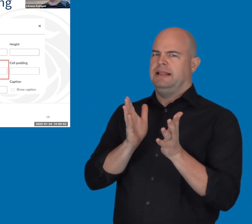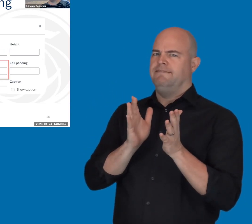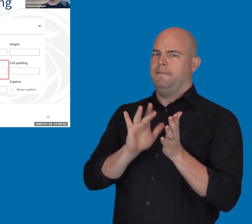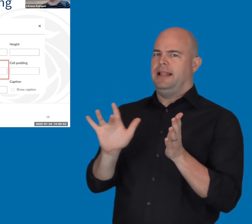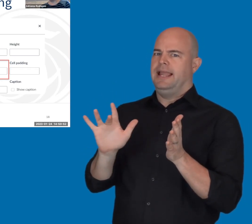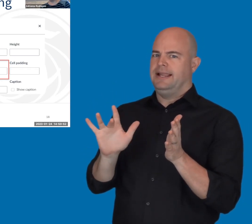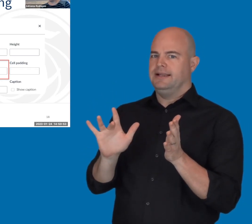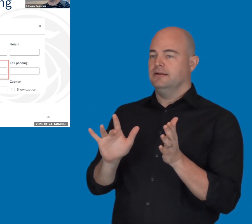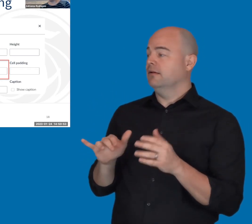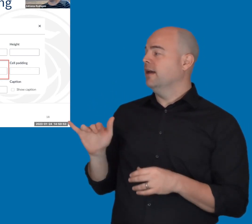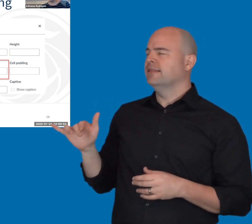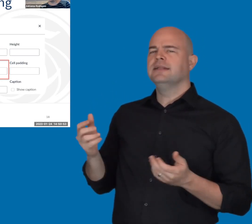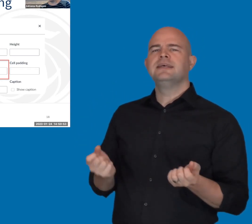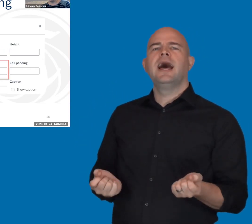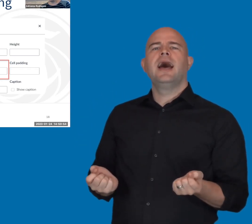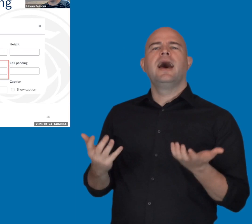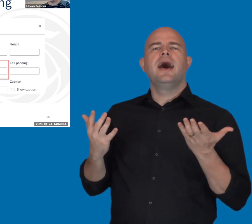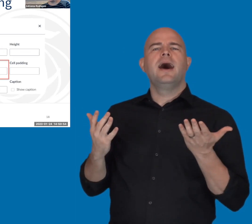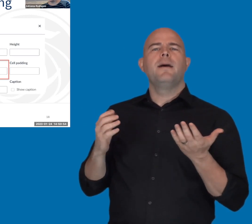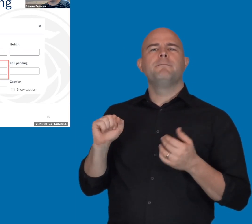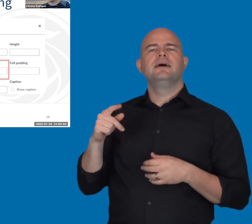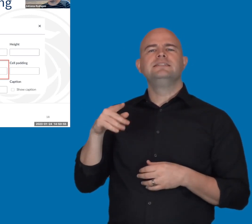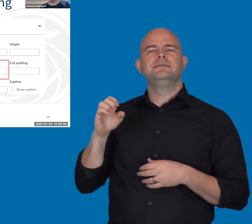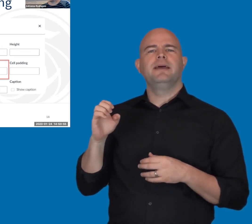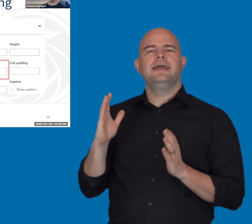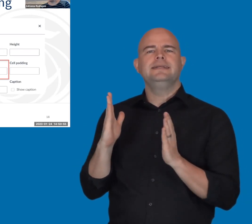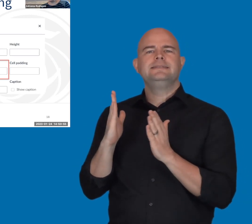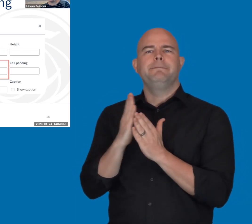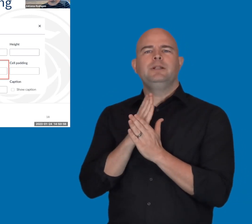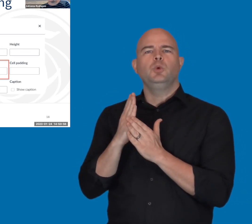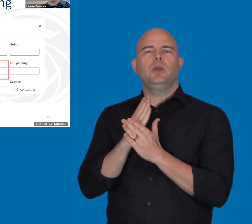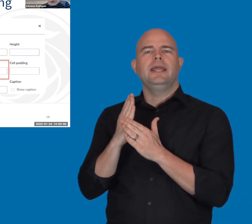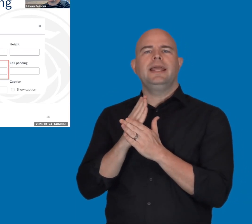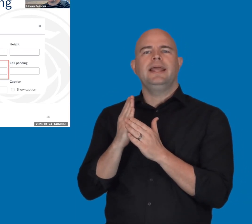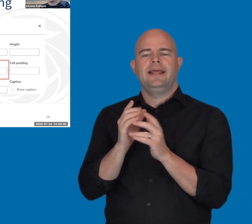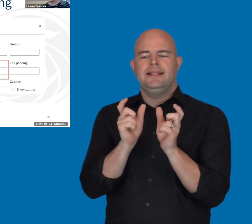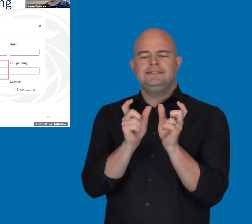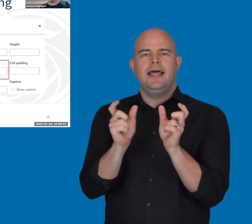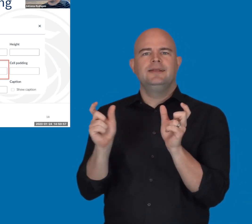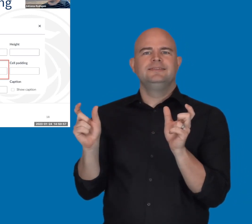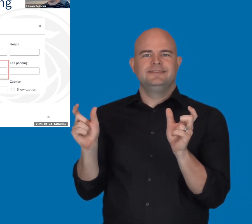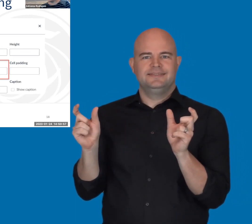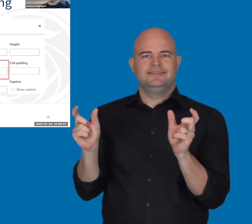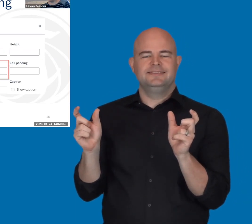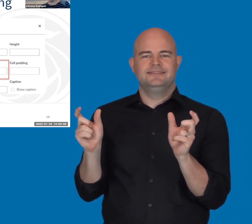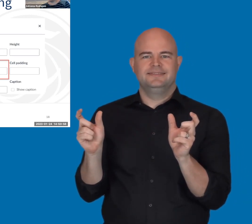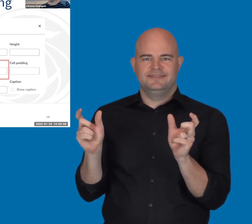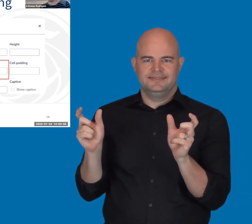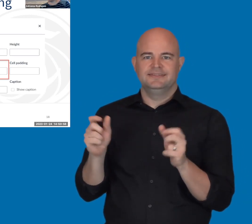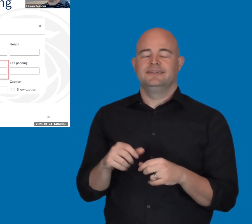The cell spacing refers to the amount of space that's held between the cells and a table.